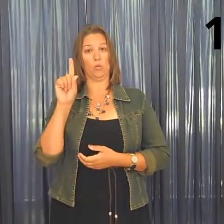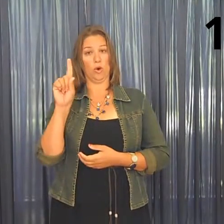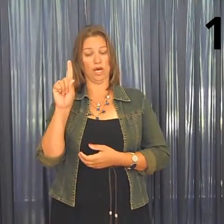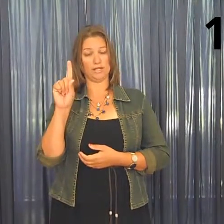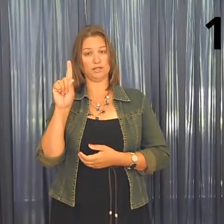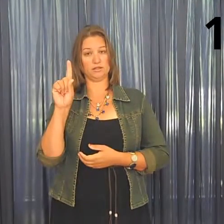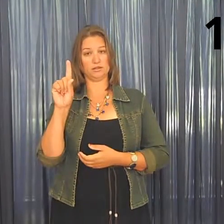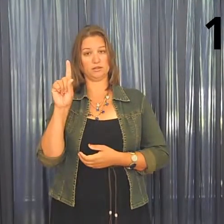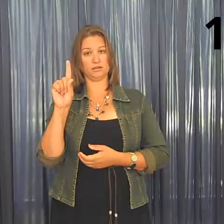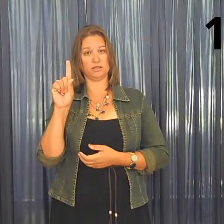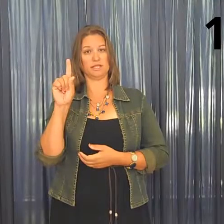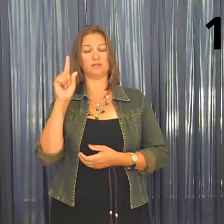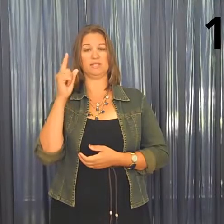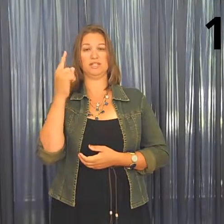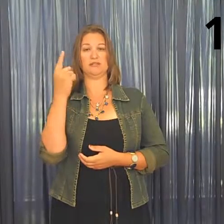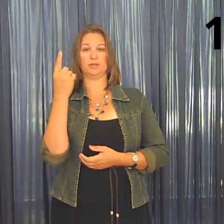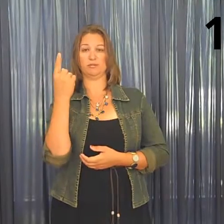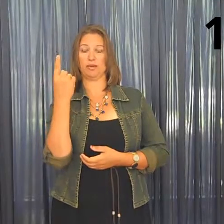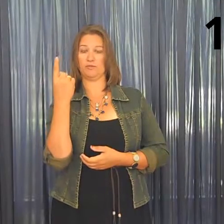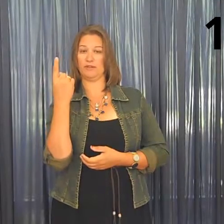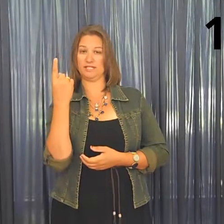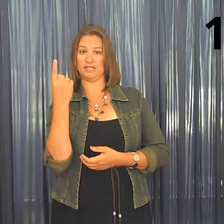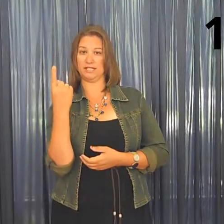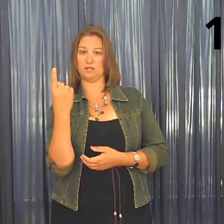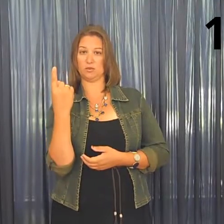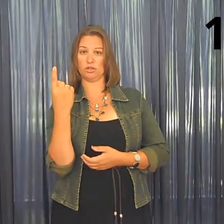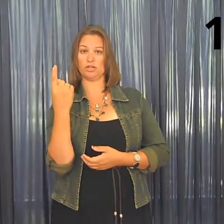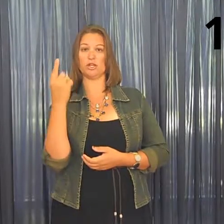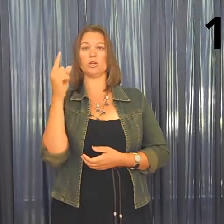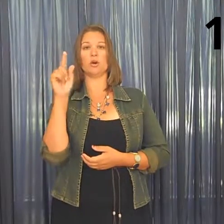"1" can be done with palm facing inward,